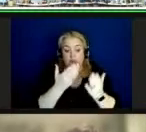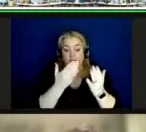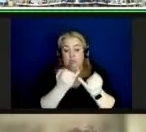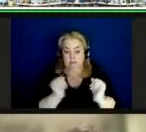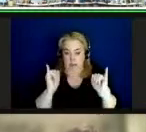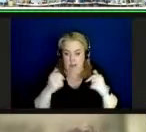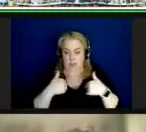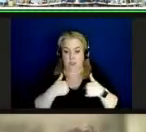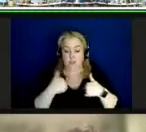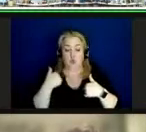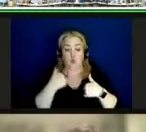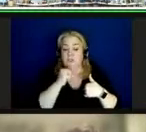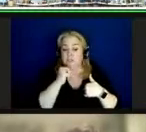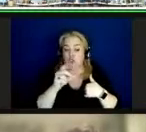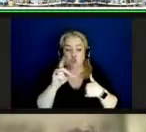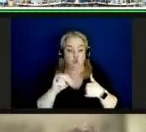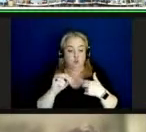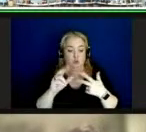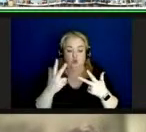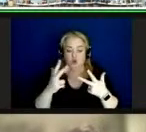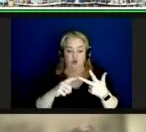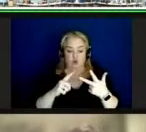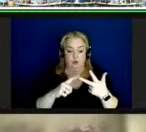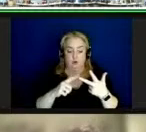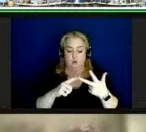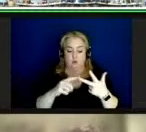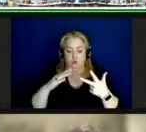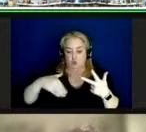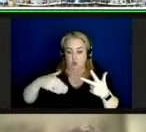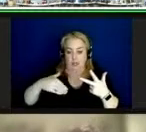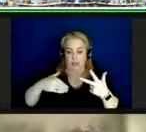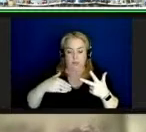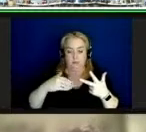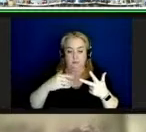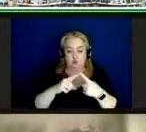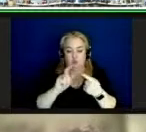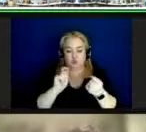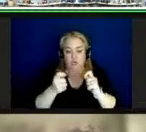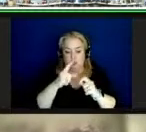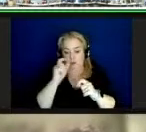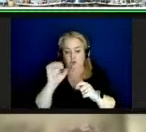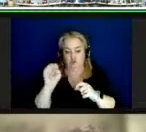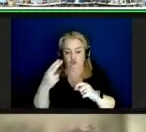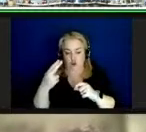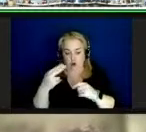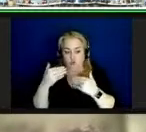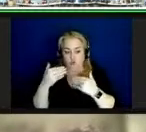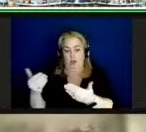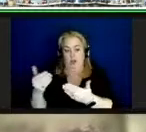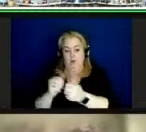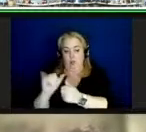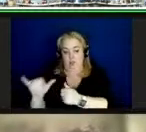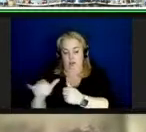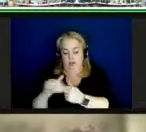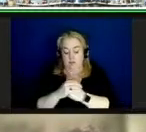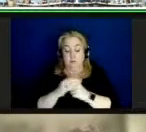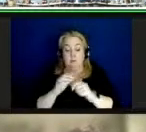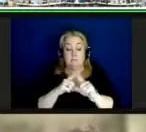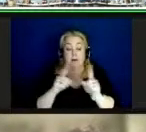SO WE LOOKED AT THESE FOUR OPTIONS. WE VALIDATED THEM INDEPENDENTLY